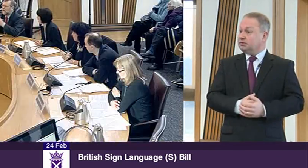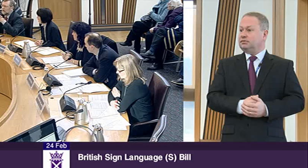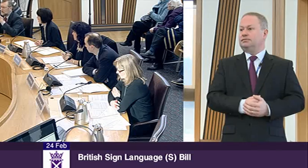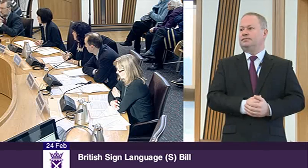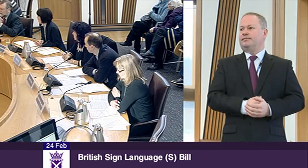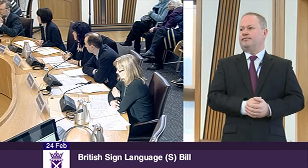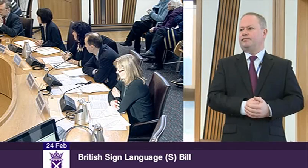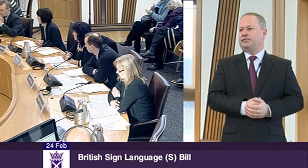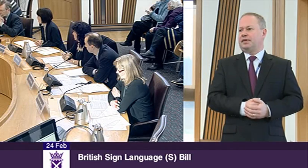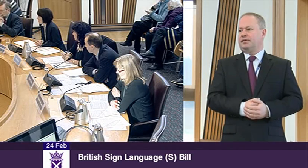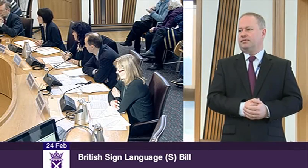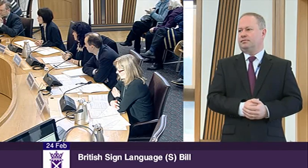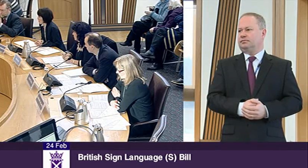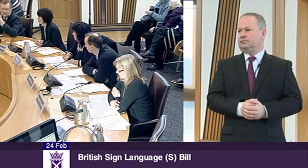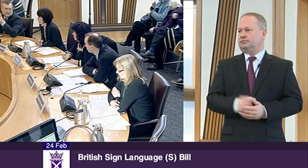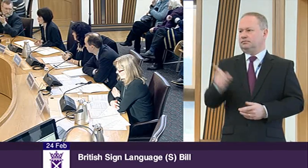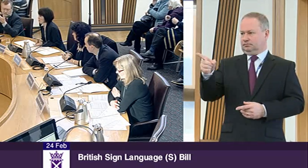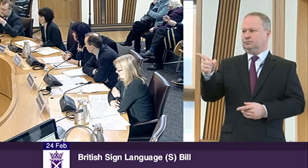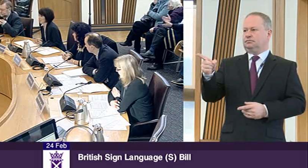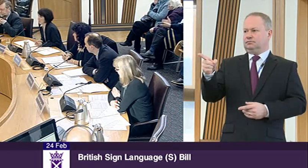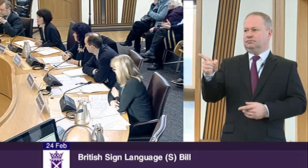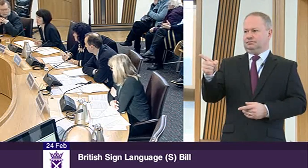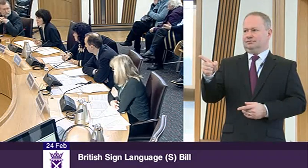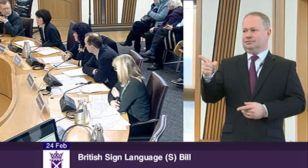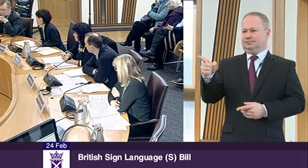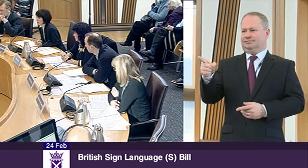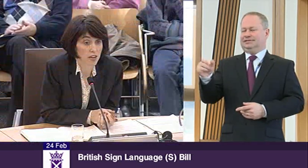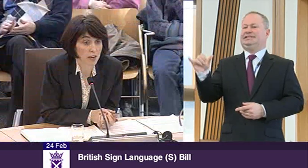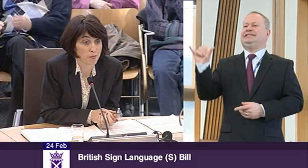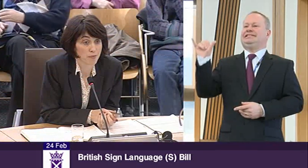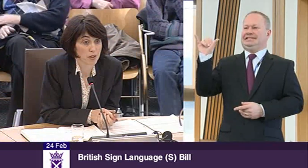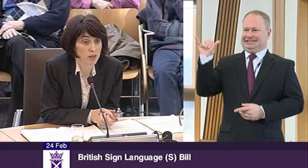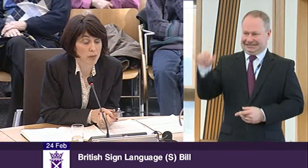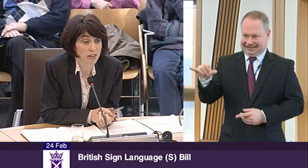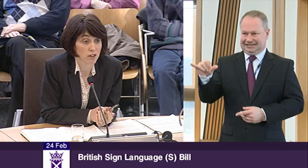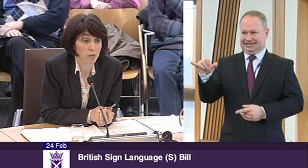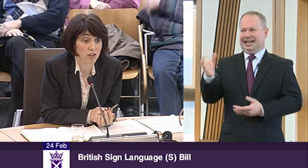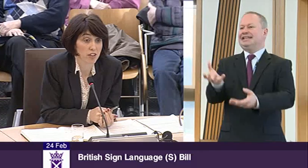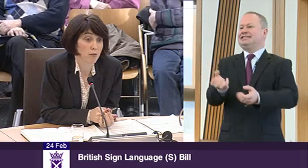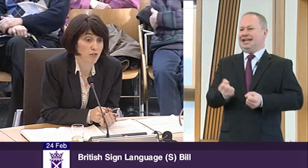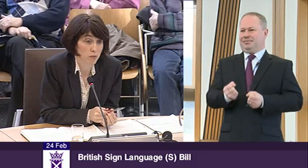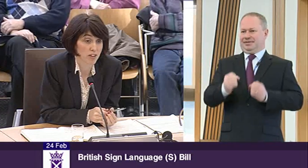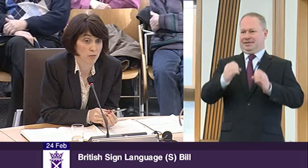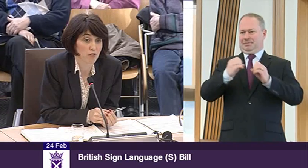Katy Hetherington: I recognise completely where the BSL community is coming from on